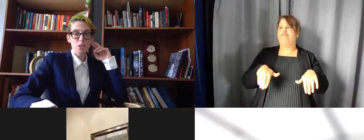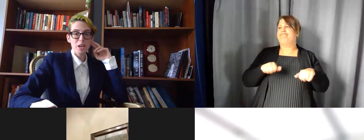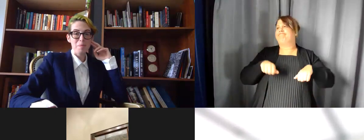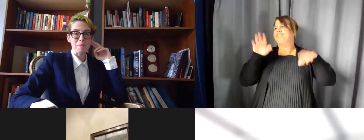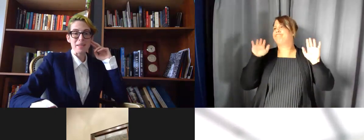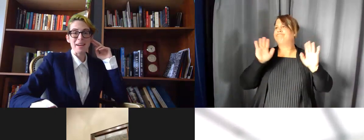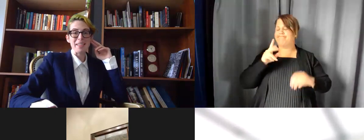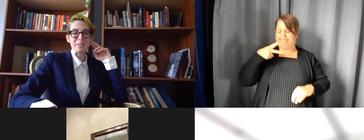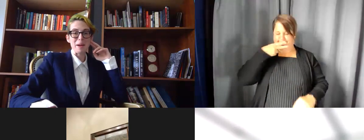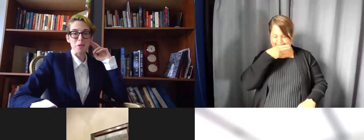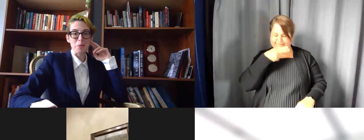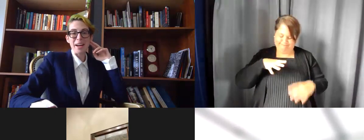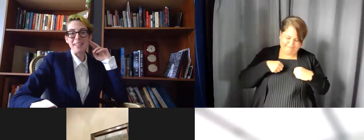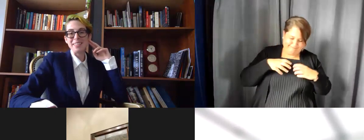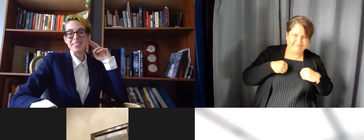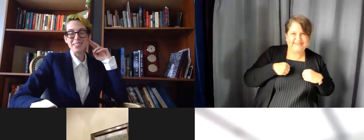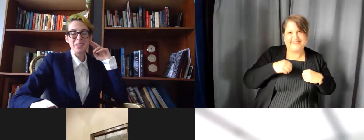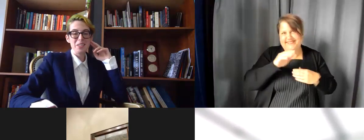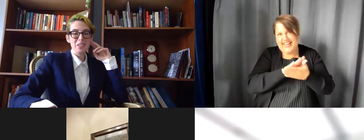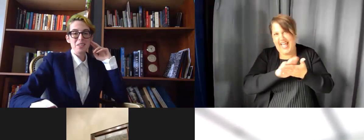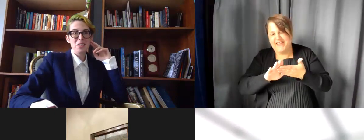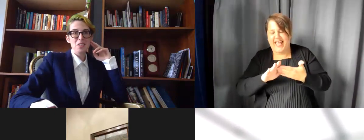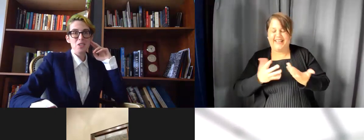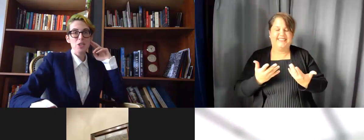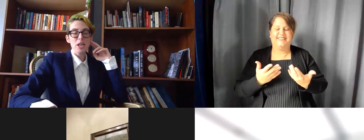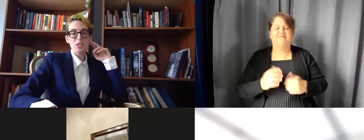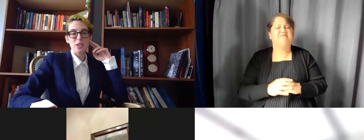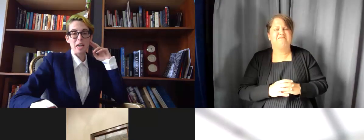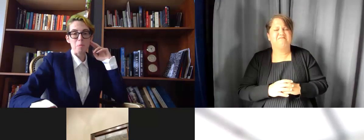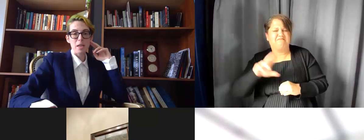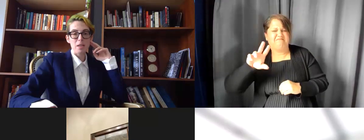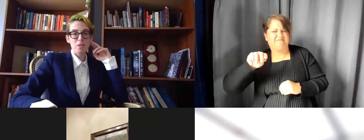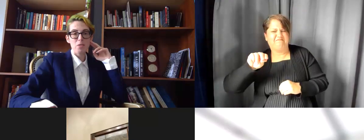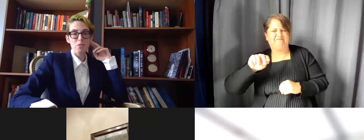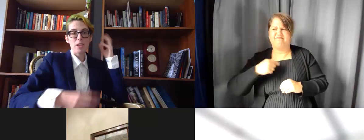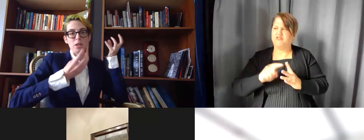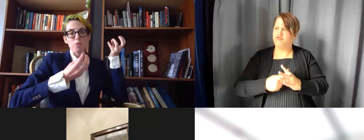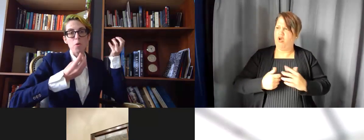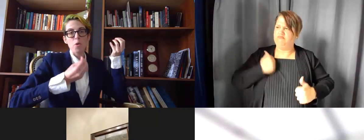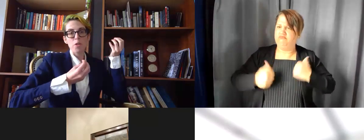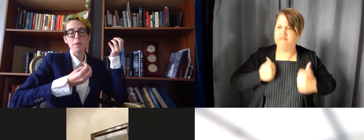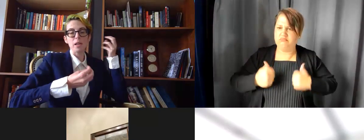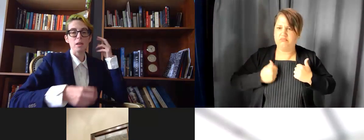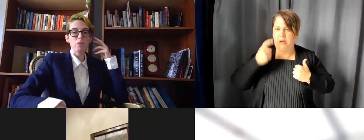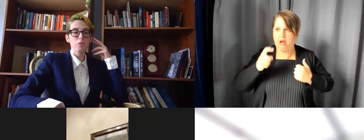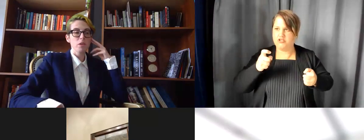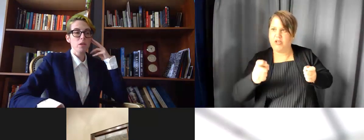Farrah Garland: shut up and be nice about your rights. Change starts happening, and you find yourself more in the middle of